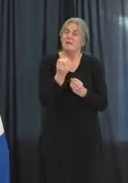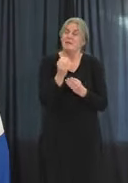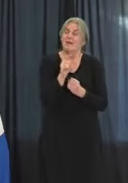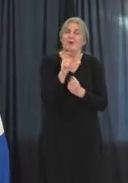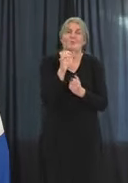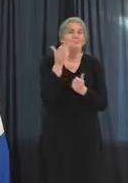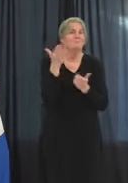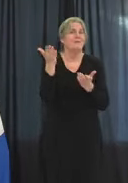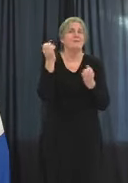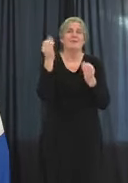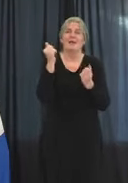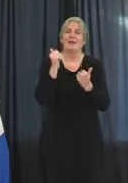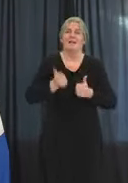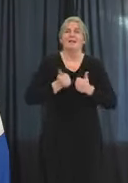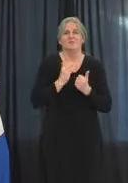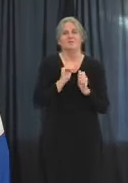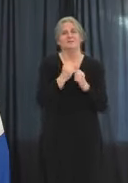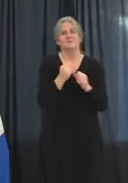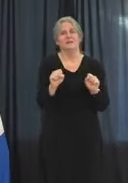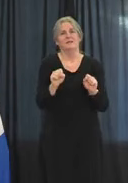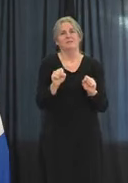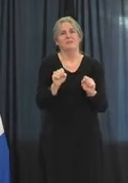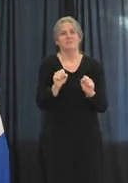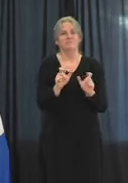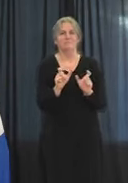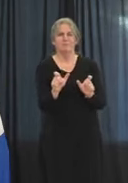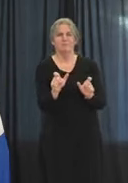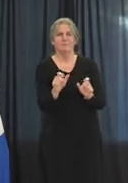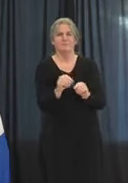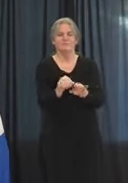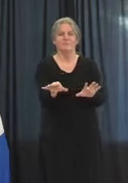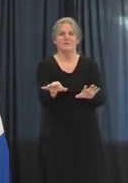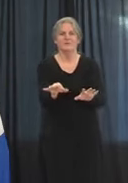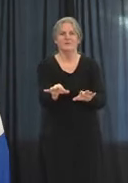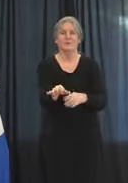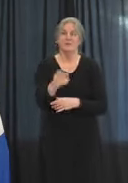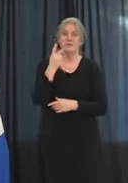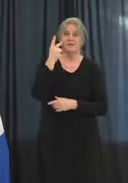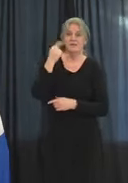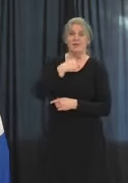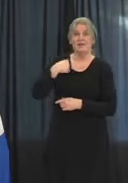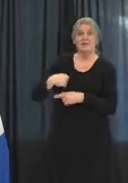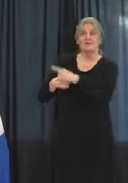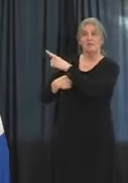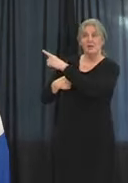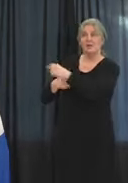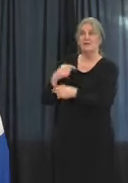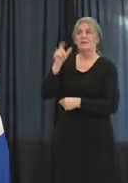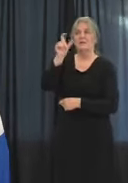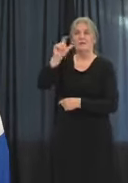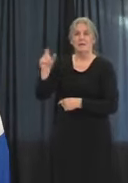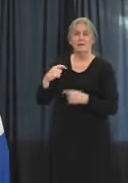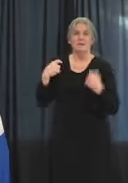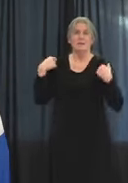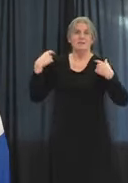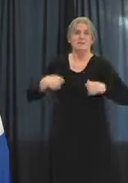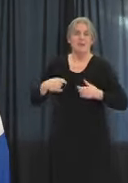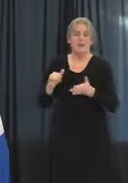of lives. We have all seen the devastation in China and Italy and Spain and New York.